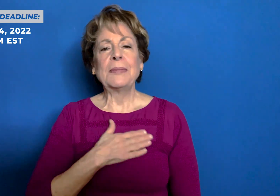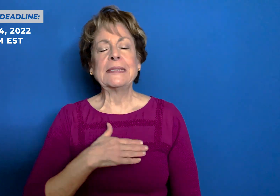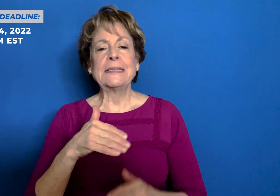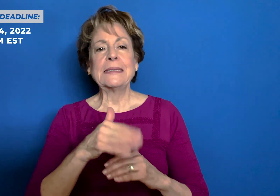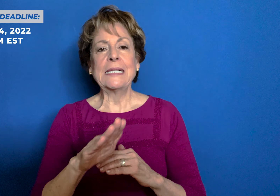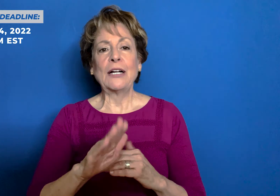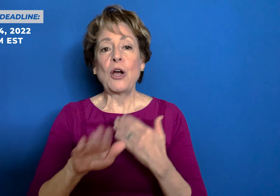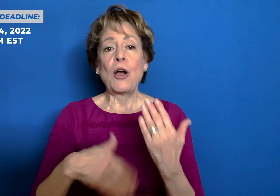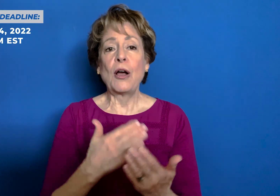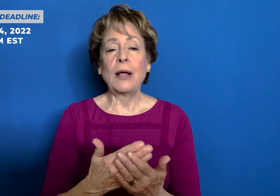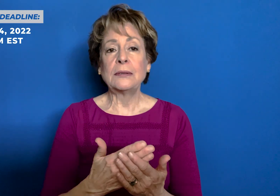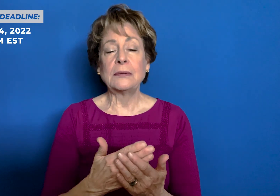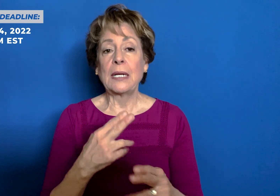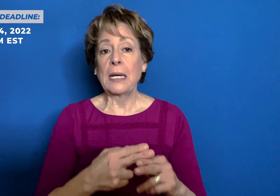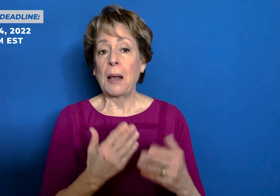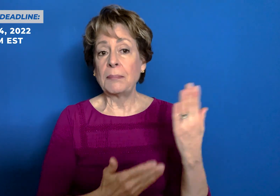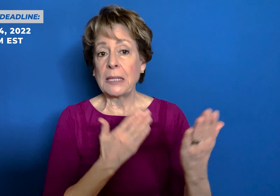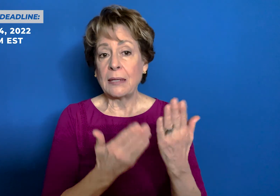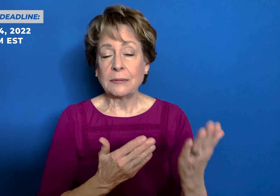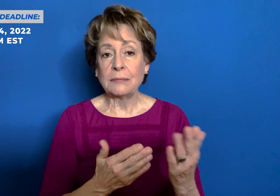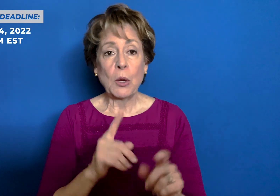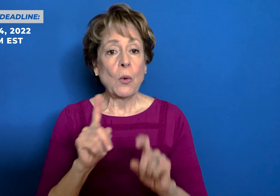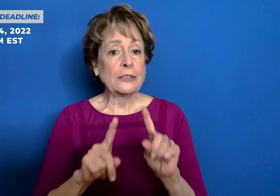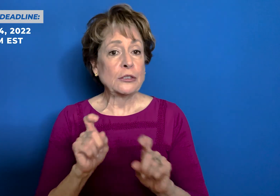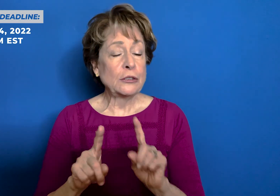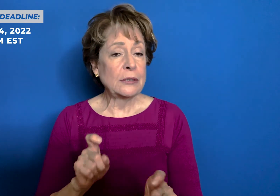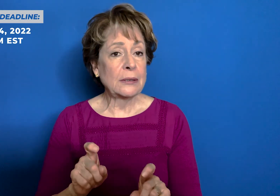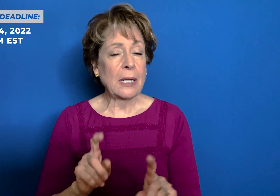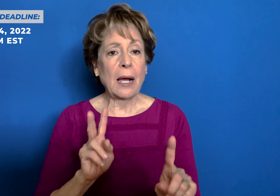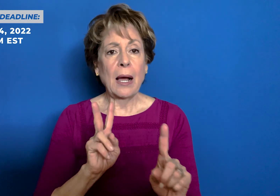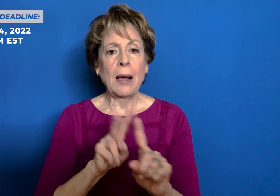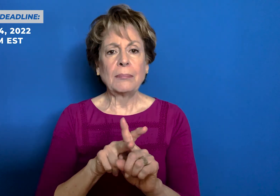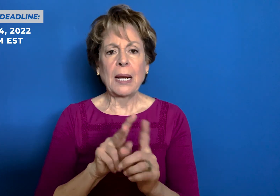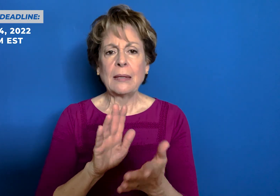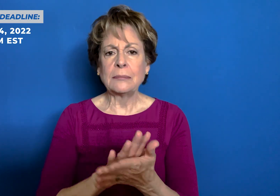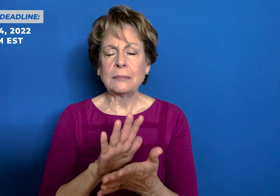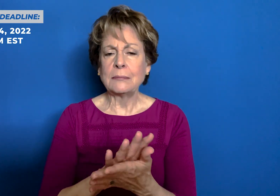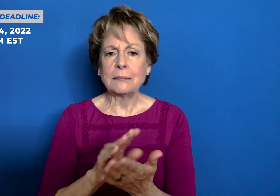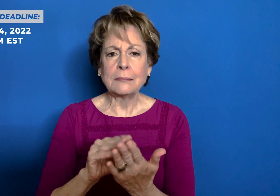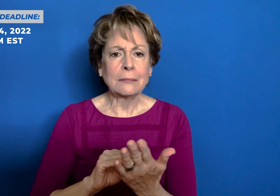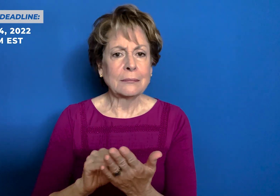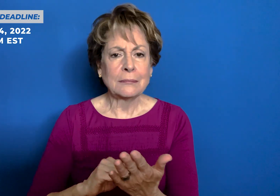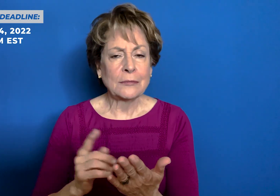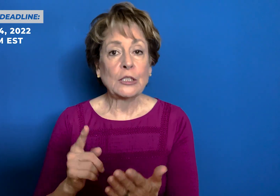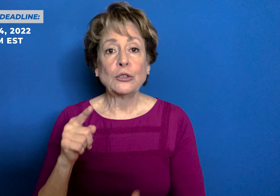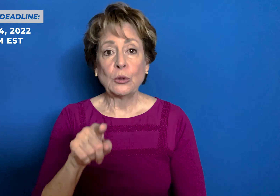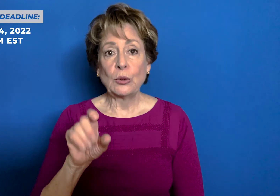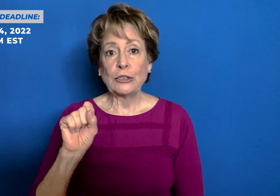Please send all nominations, questions, or application materials